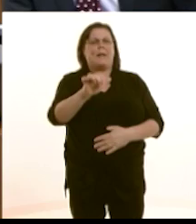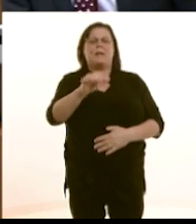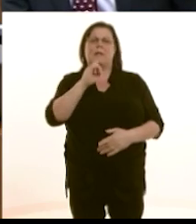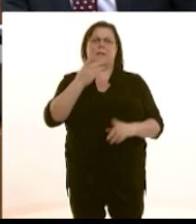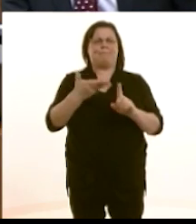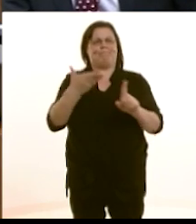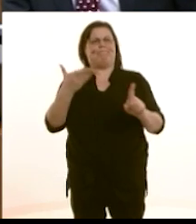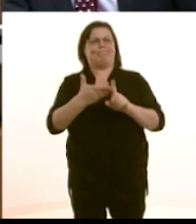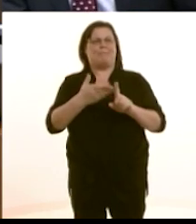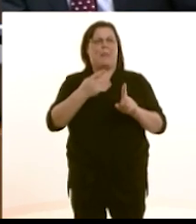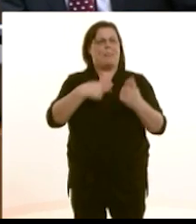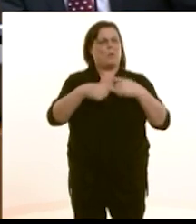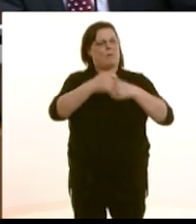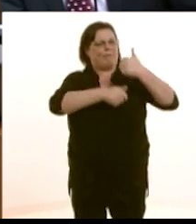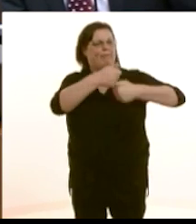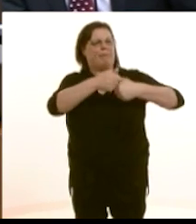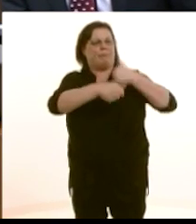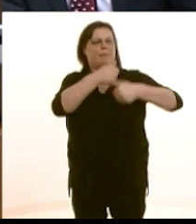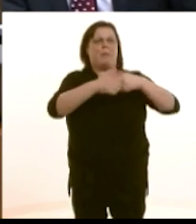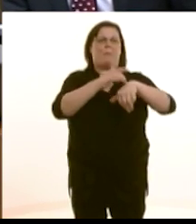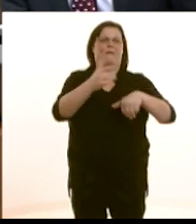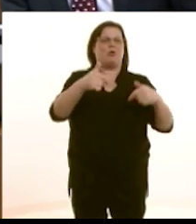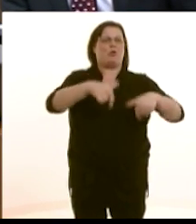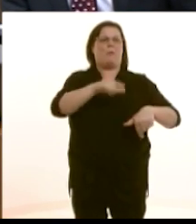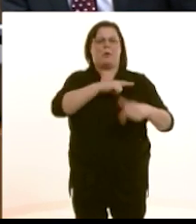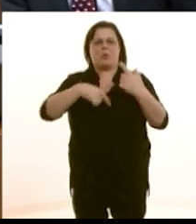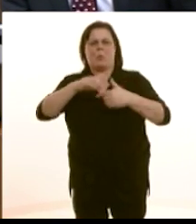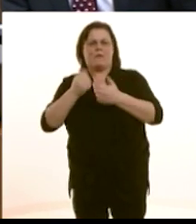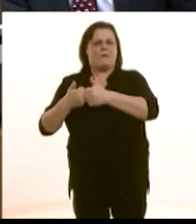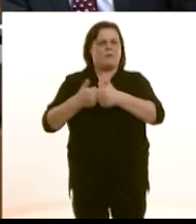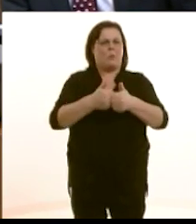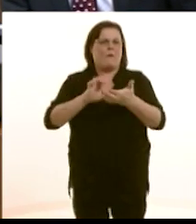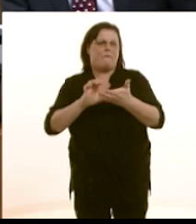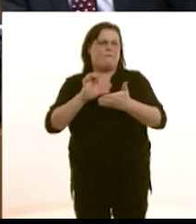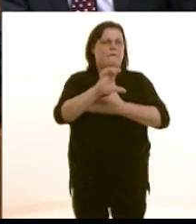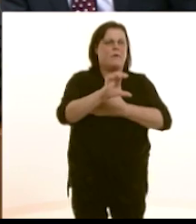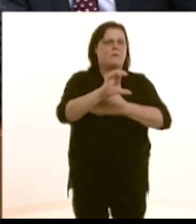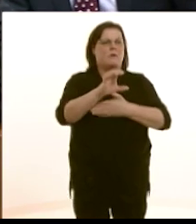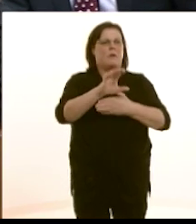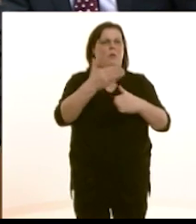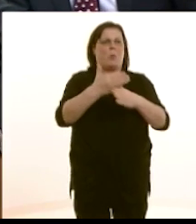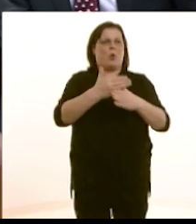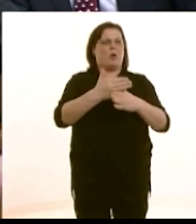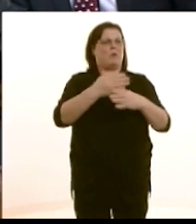that the profession has shown in the investment thatís been made in the workforce in Wales.